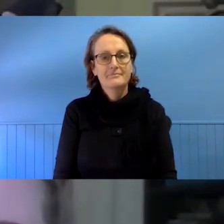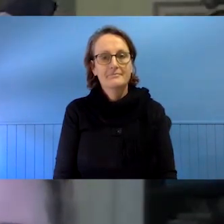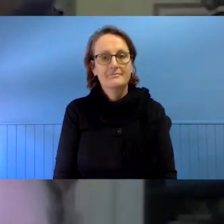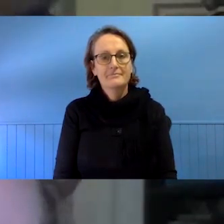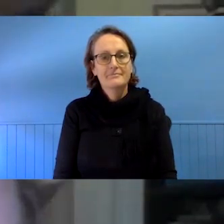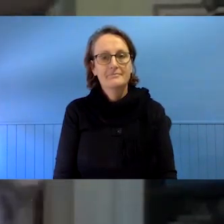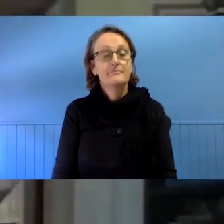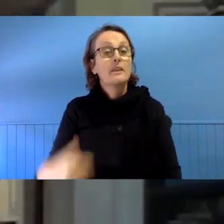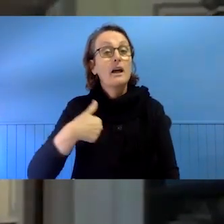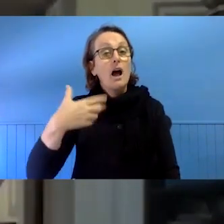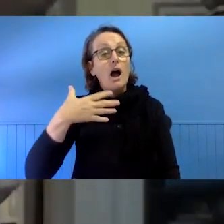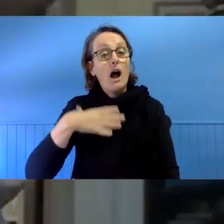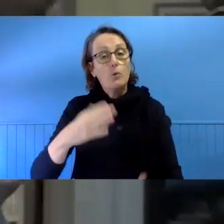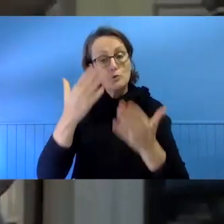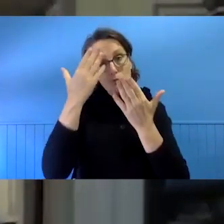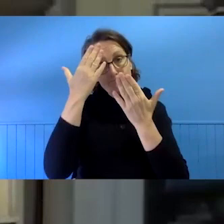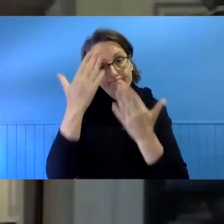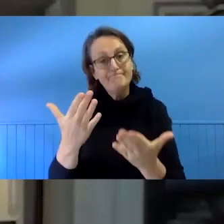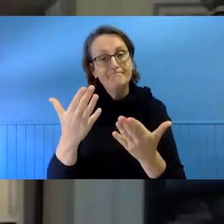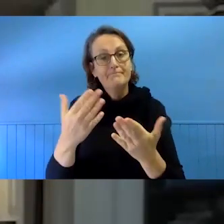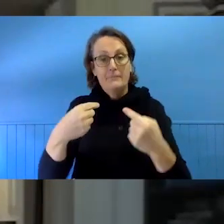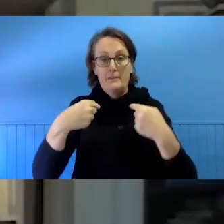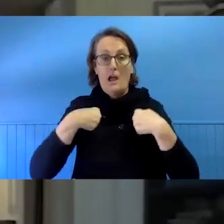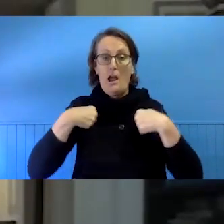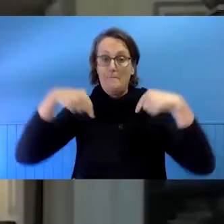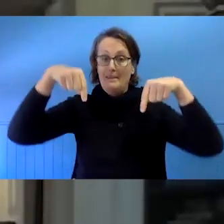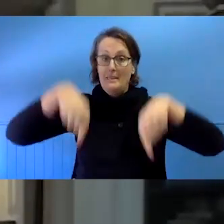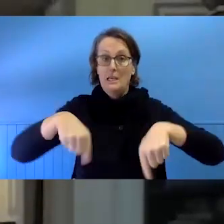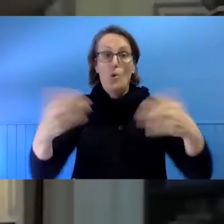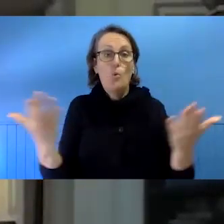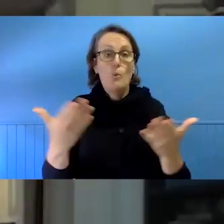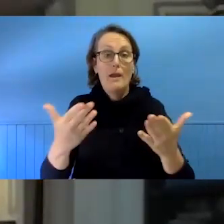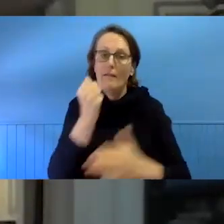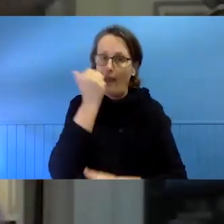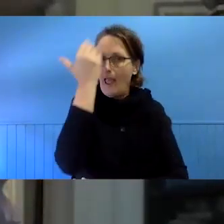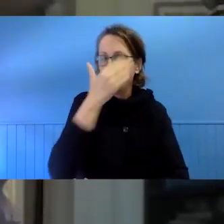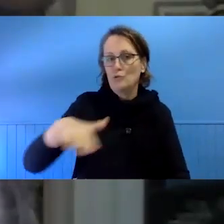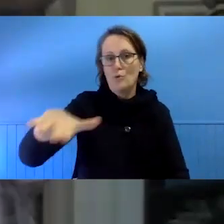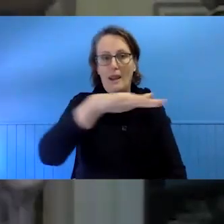I would like to acknowledge I too am on Aboriginal land, I'm on the land of the Gadigal